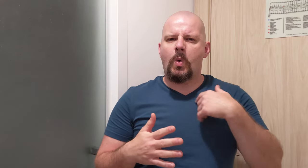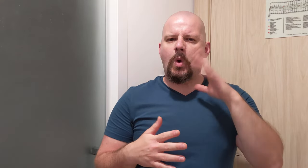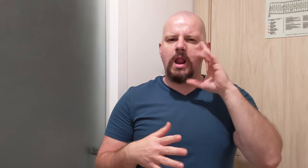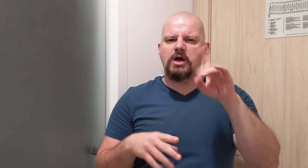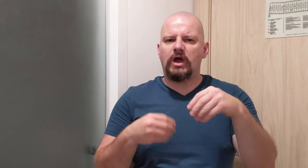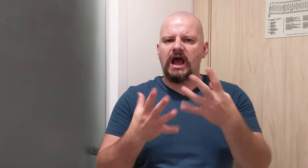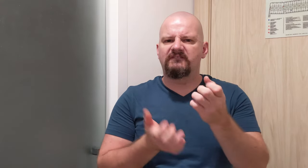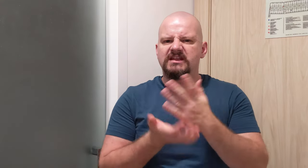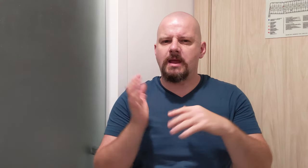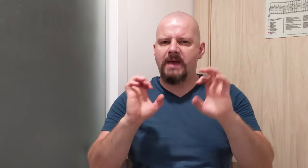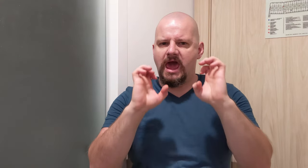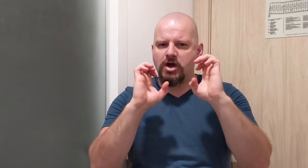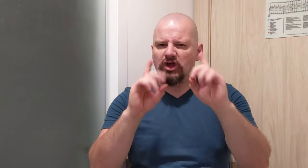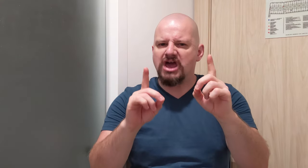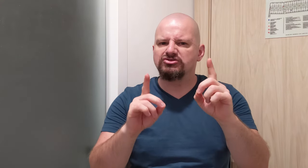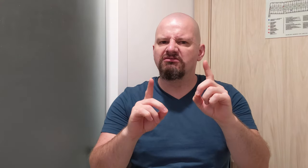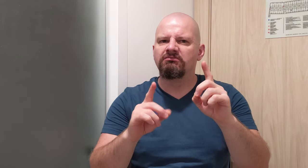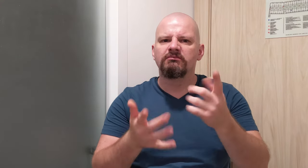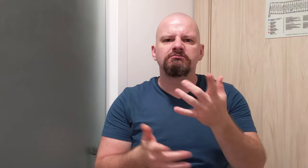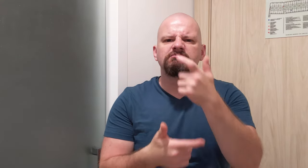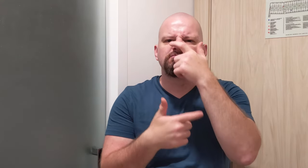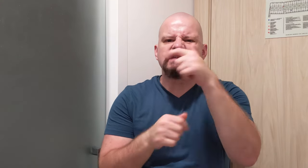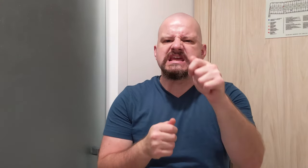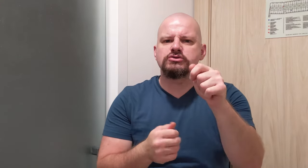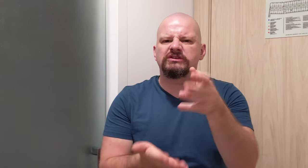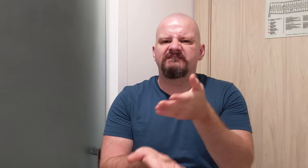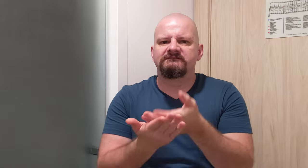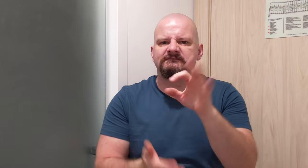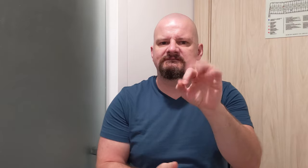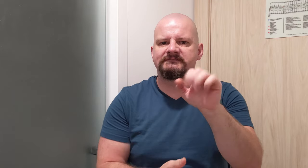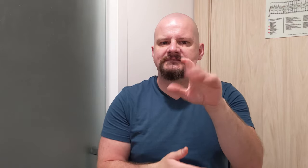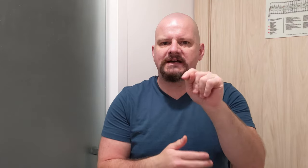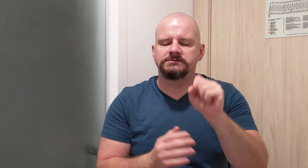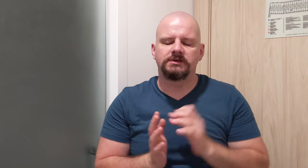I'd like to give you educational and interesting facts.